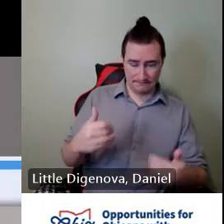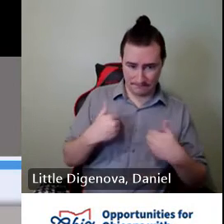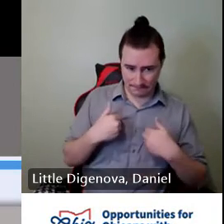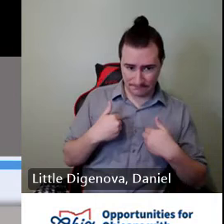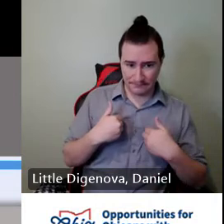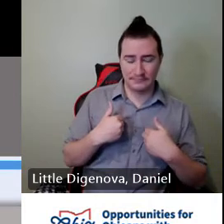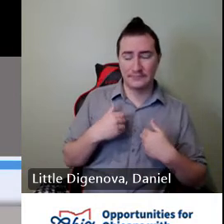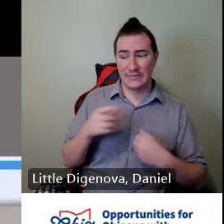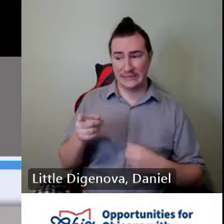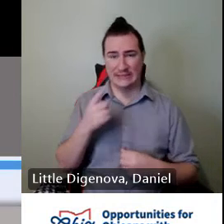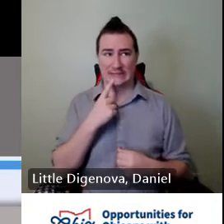Julie: You are correct.